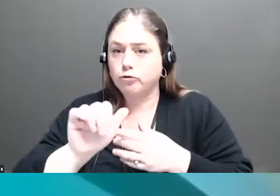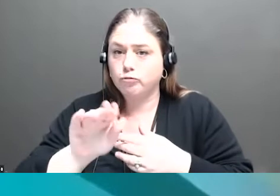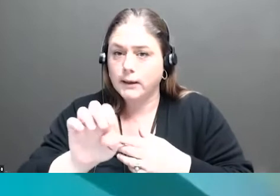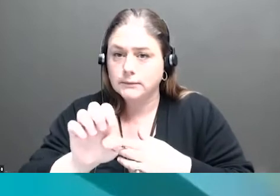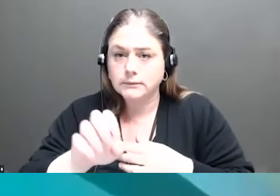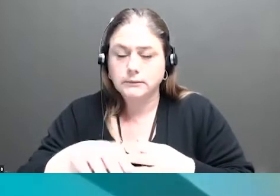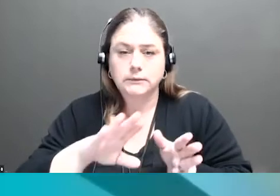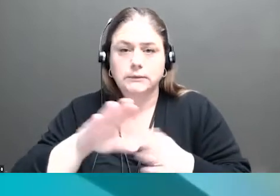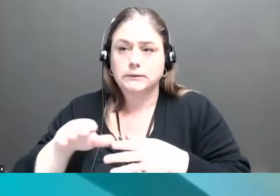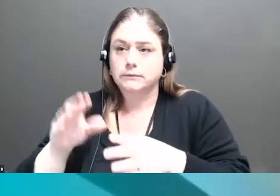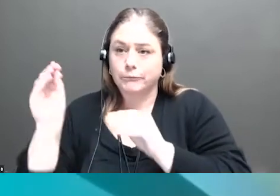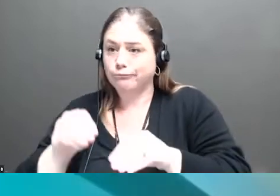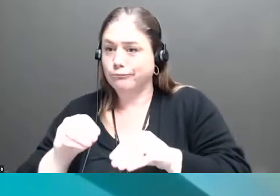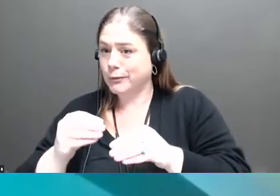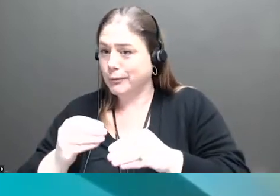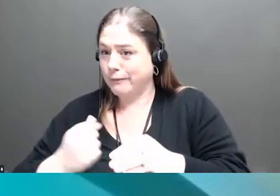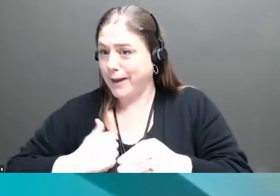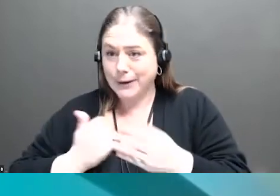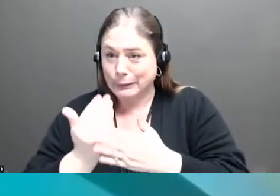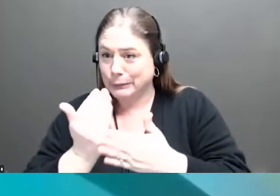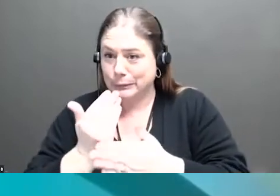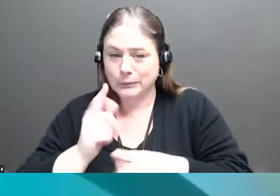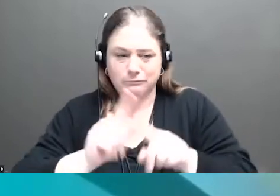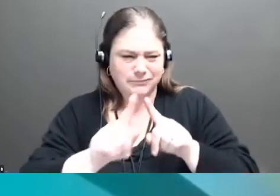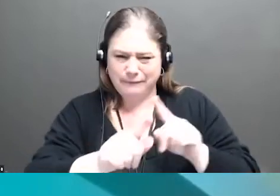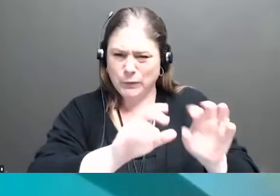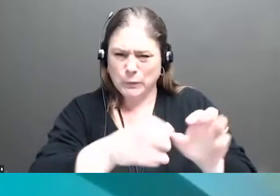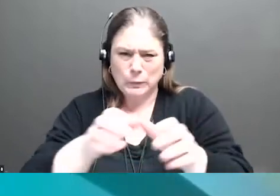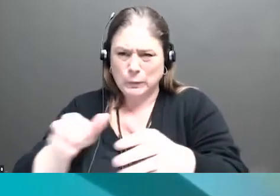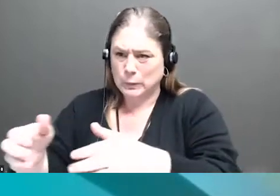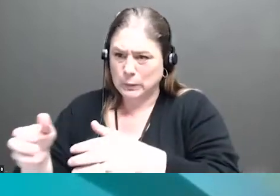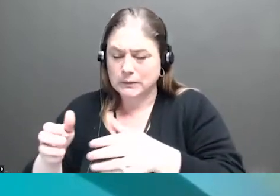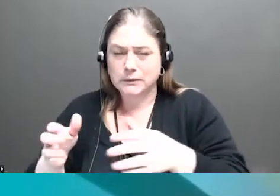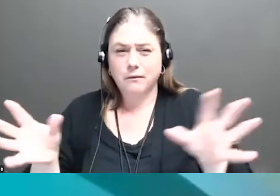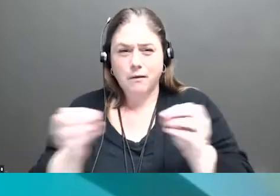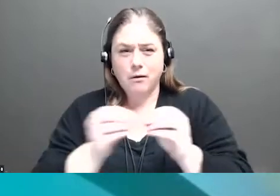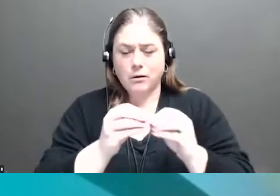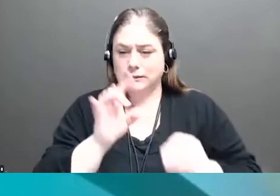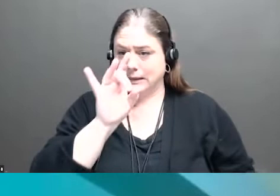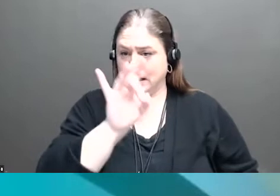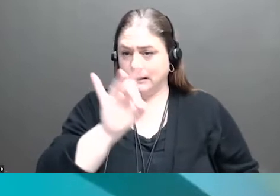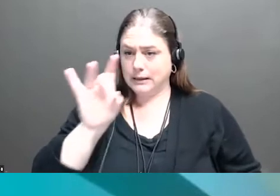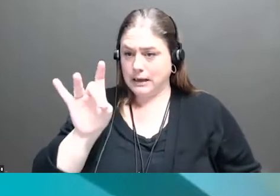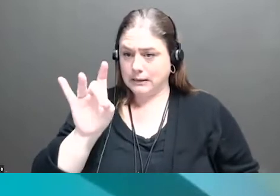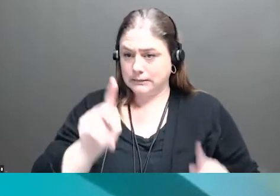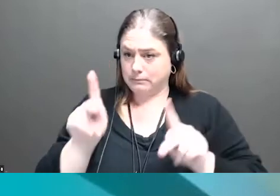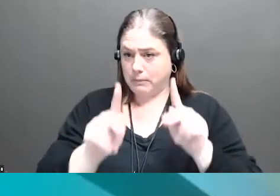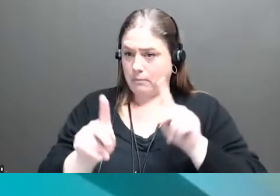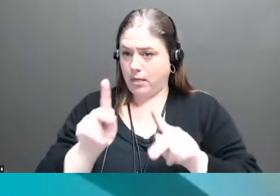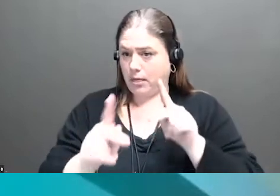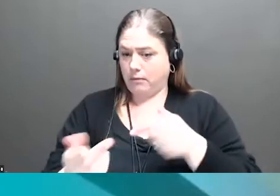all kinds of population groups. So there were 88 participants from these diverse disability